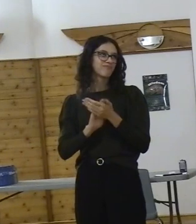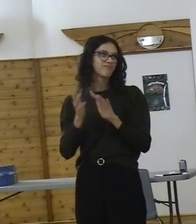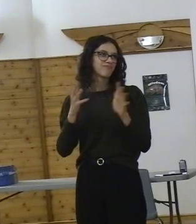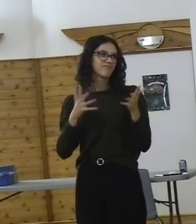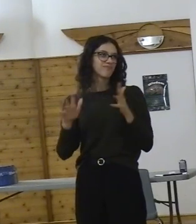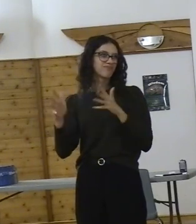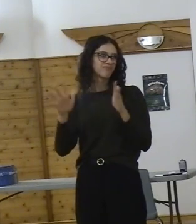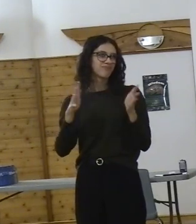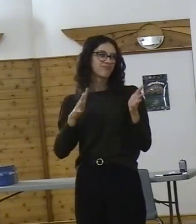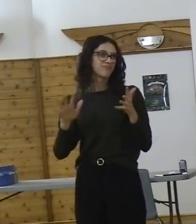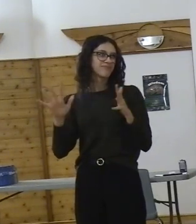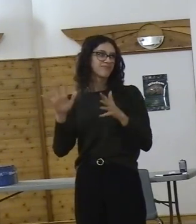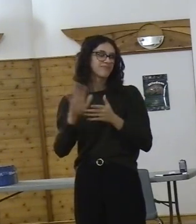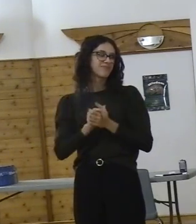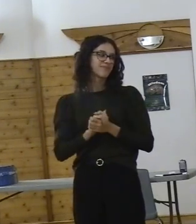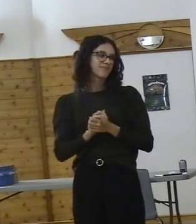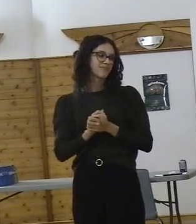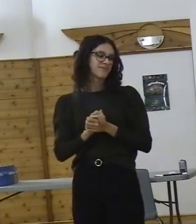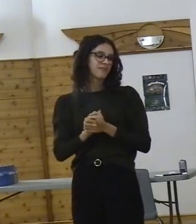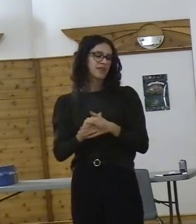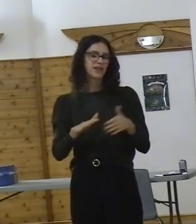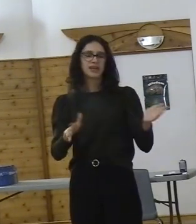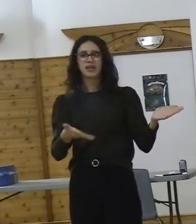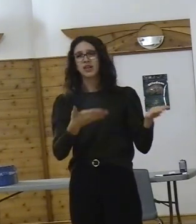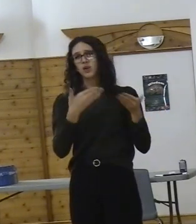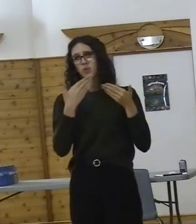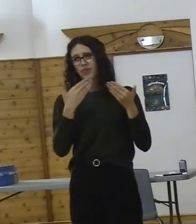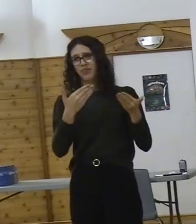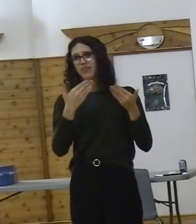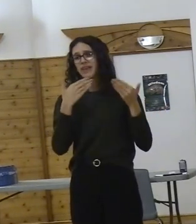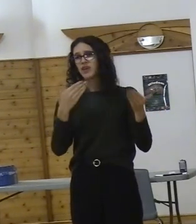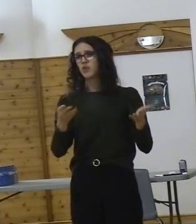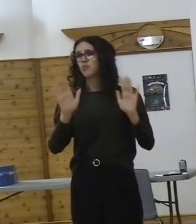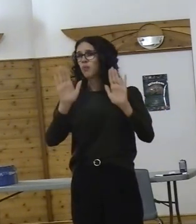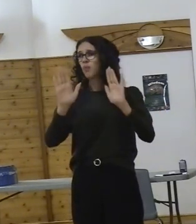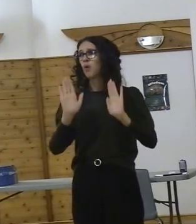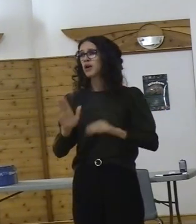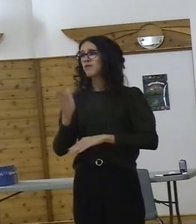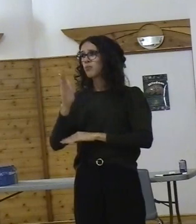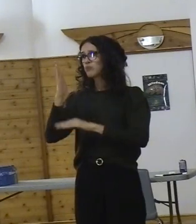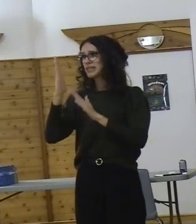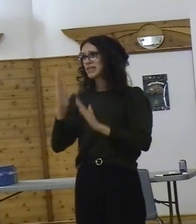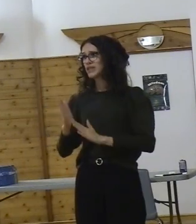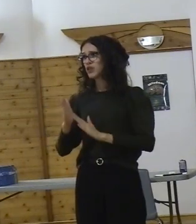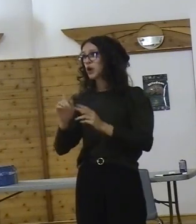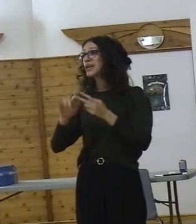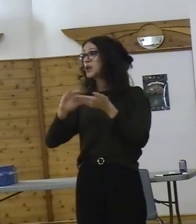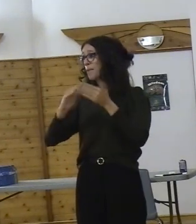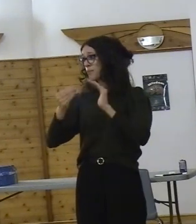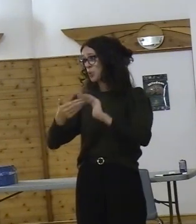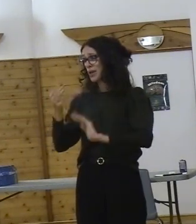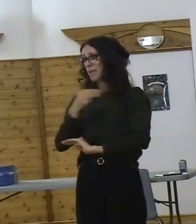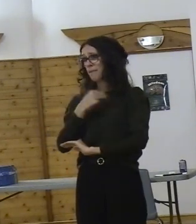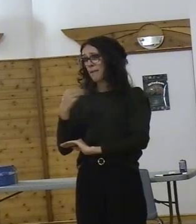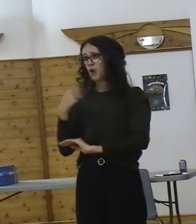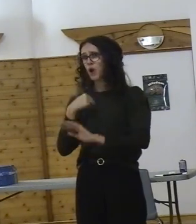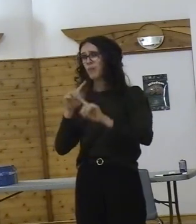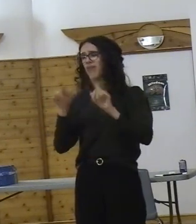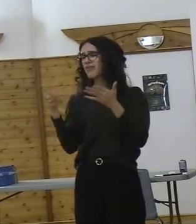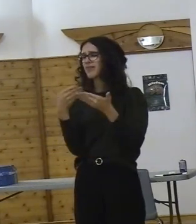I send out one more quick speaker another community member but first and foremost thank you for coming all the way